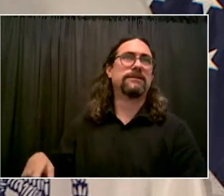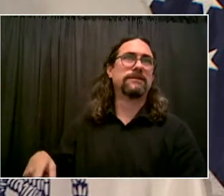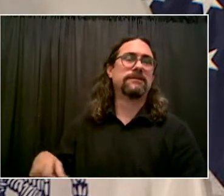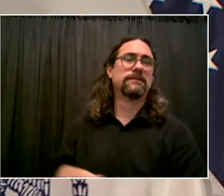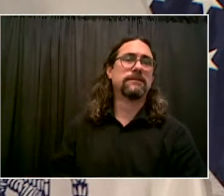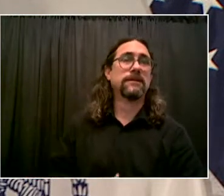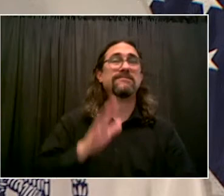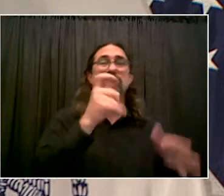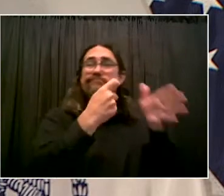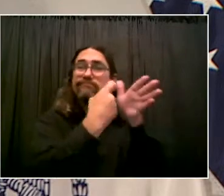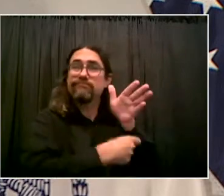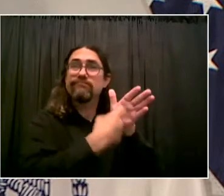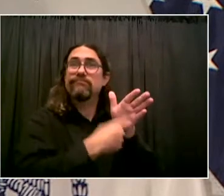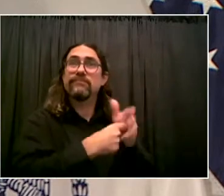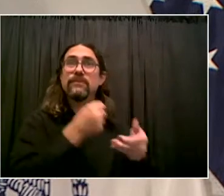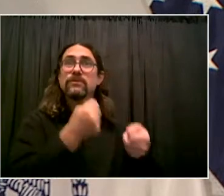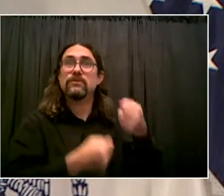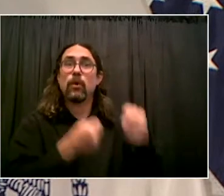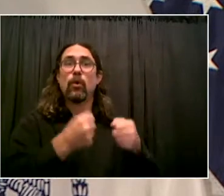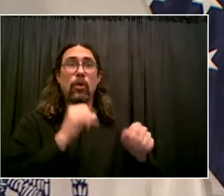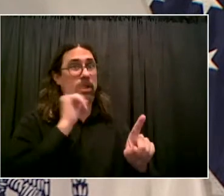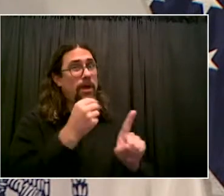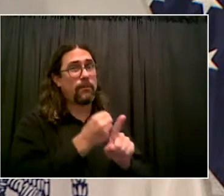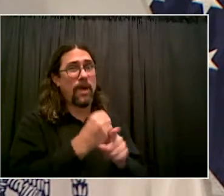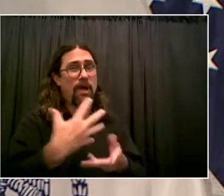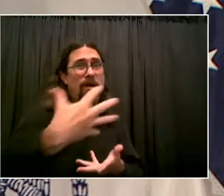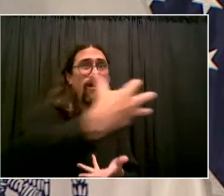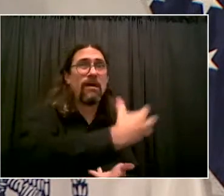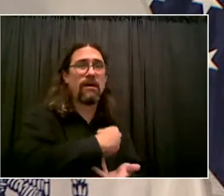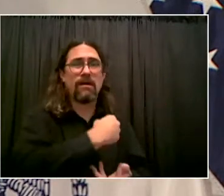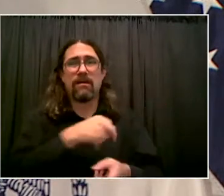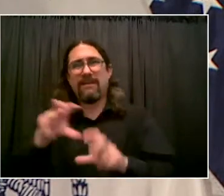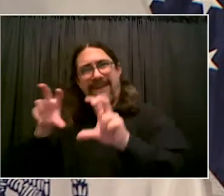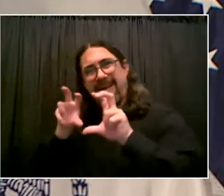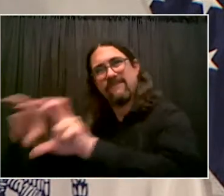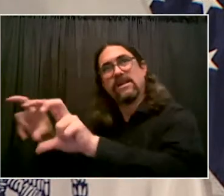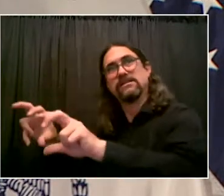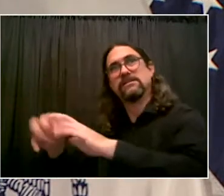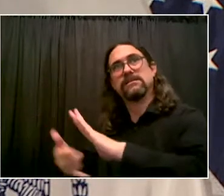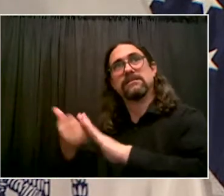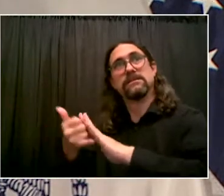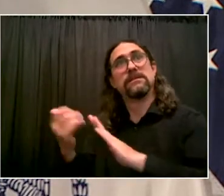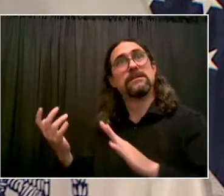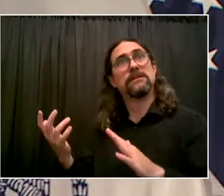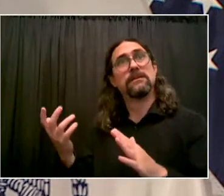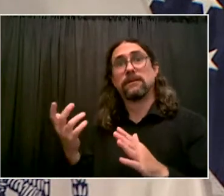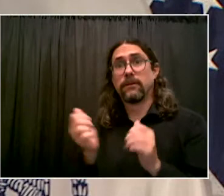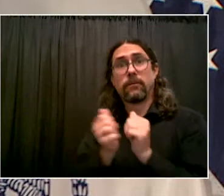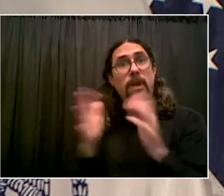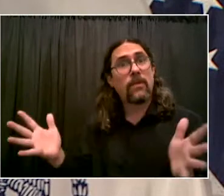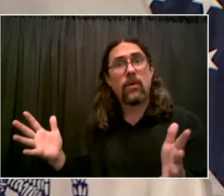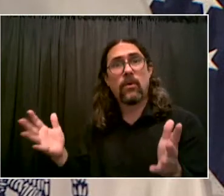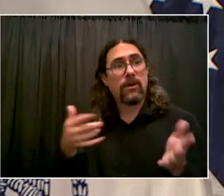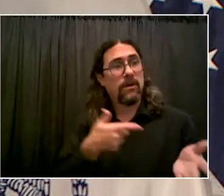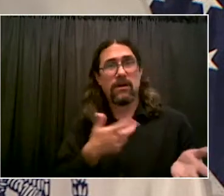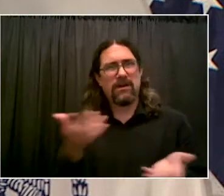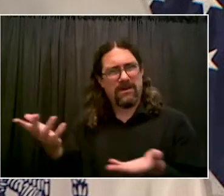CONGESTION PRICING IS NECESSARY TO SUSTAIN THE